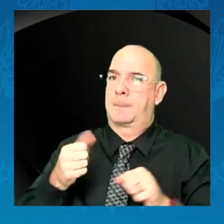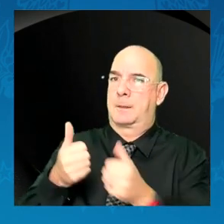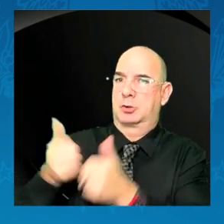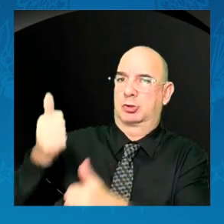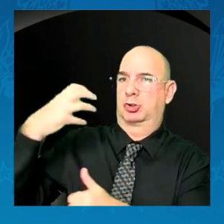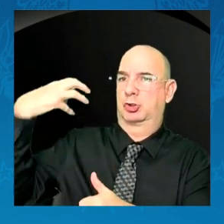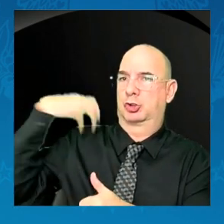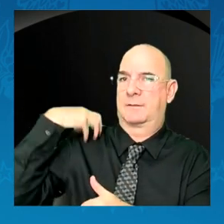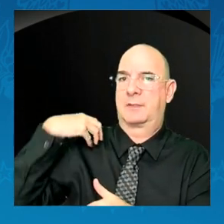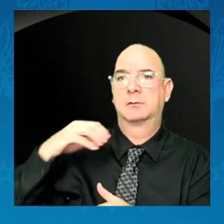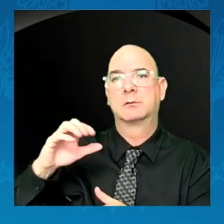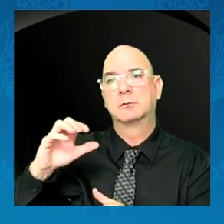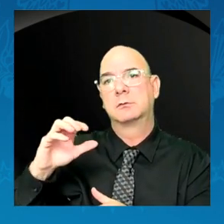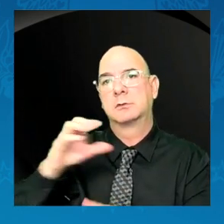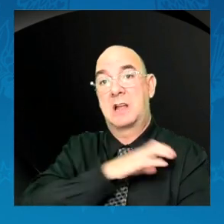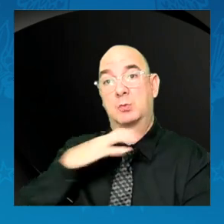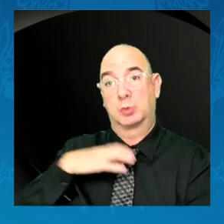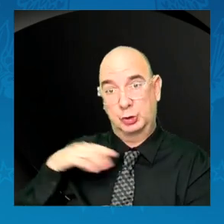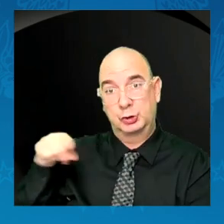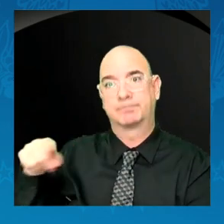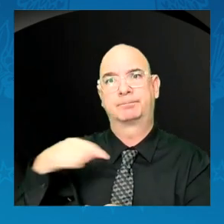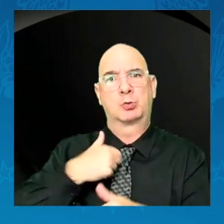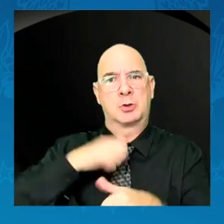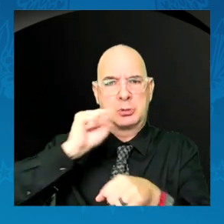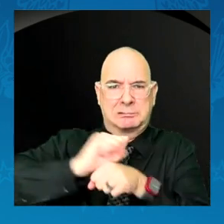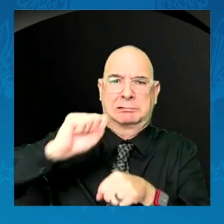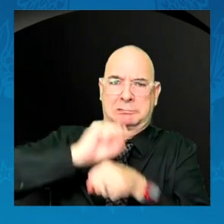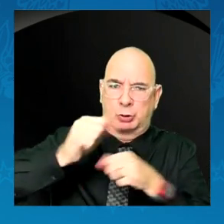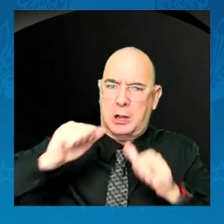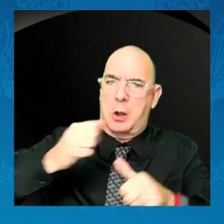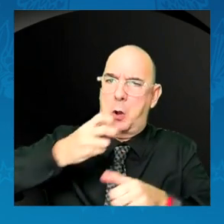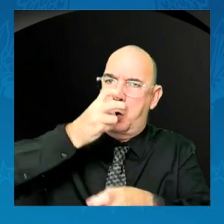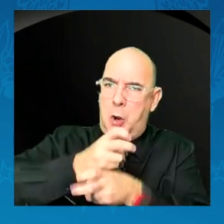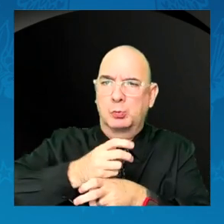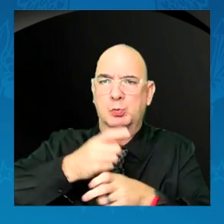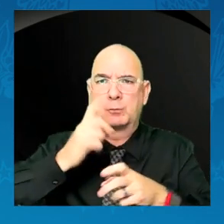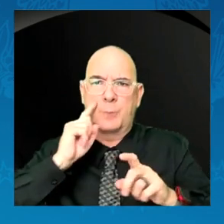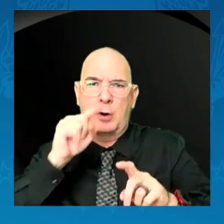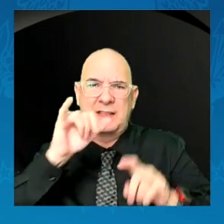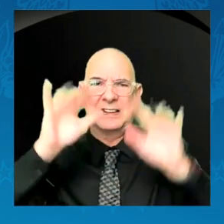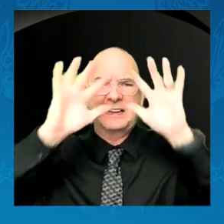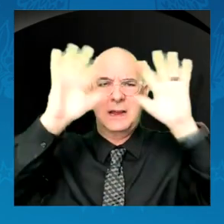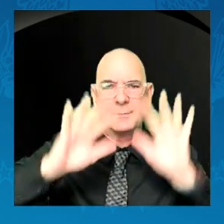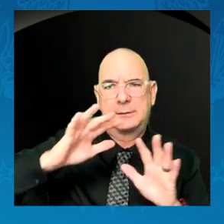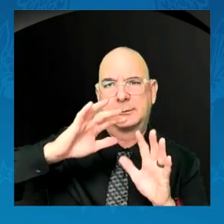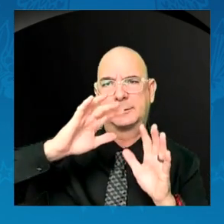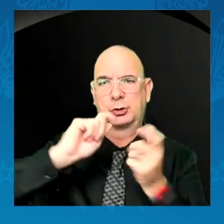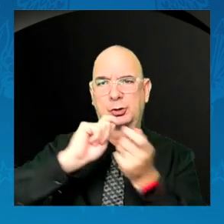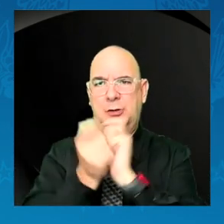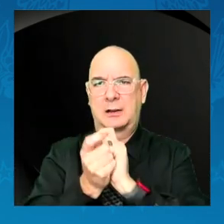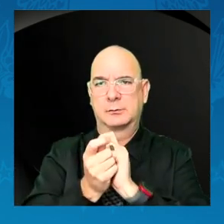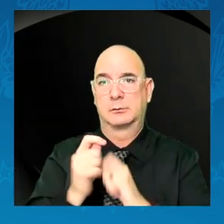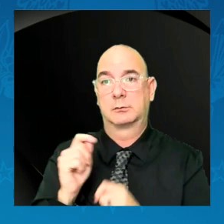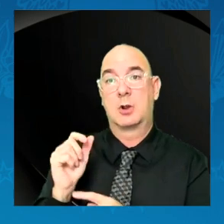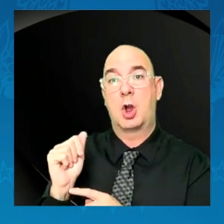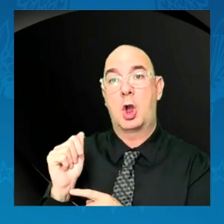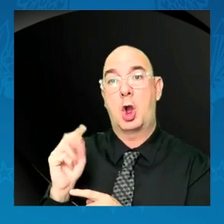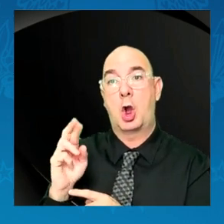to enhance our understanding of the impact of climate change on the Arctic. And in that context, it collected with the National Science Foundation,